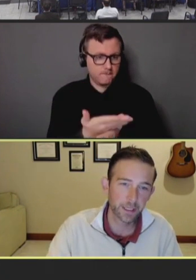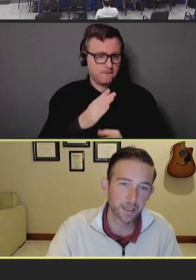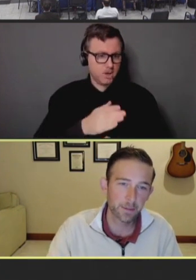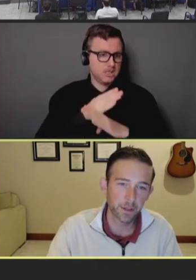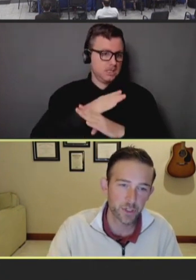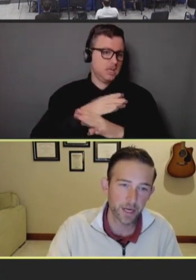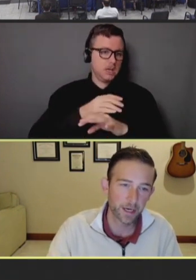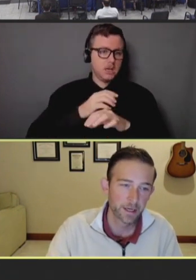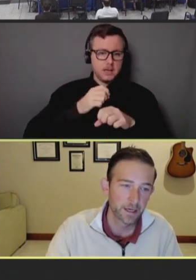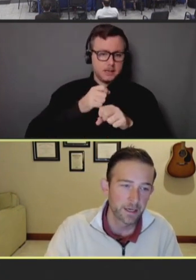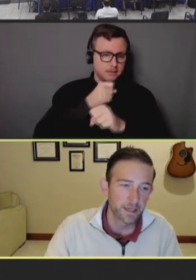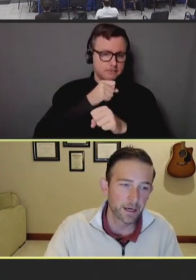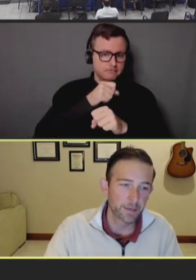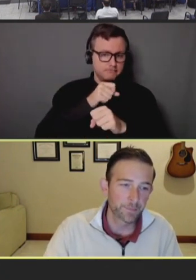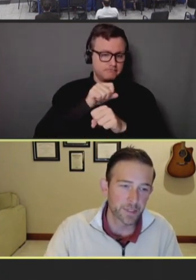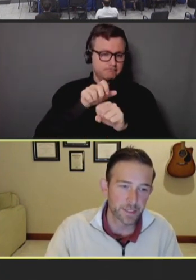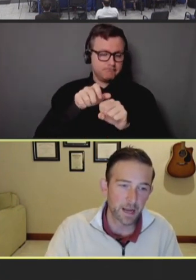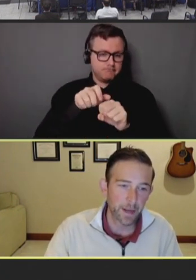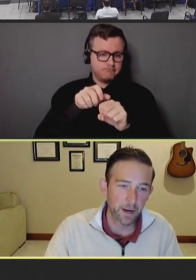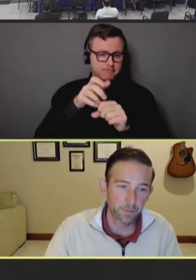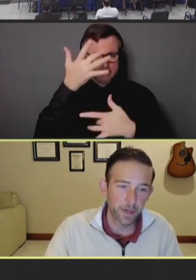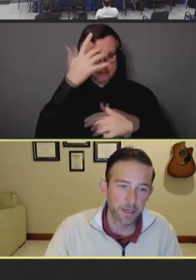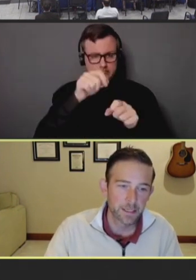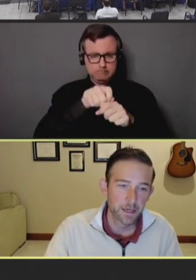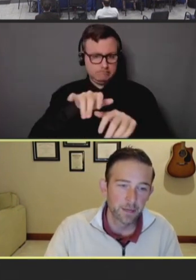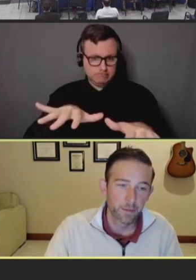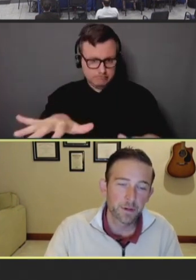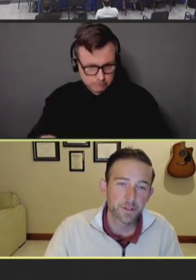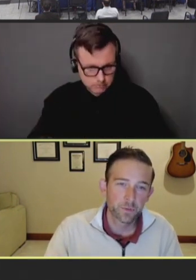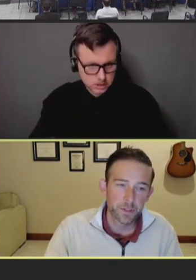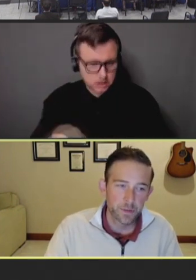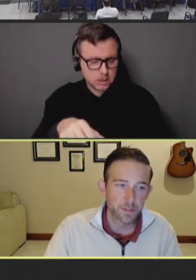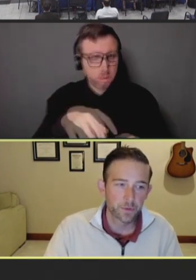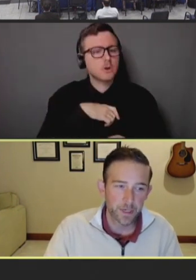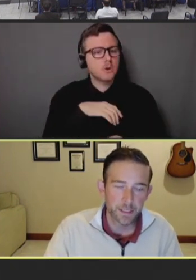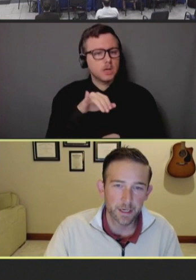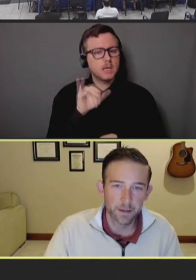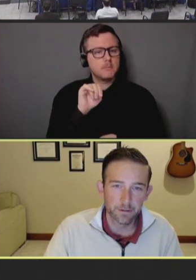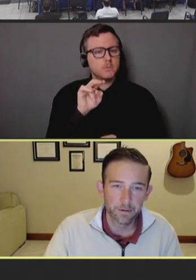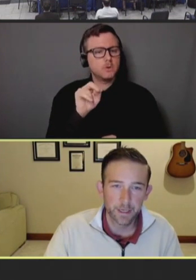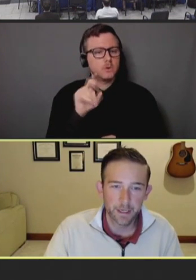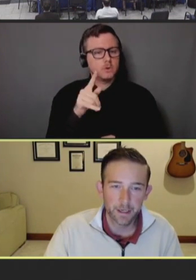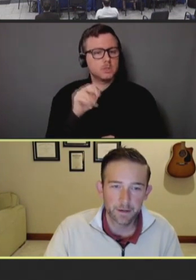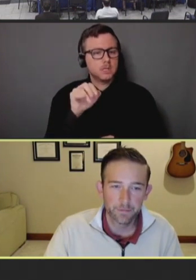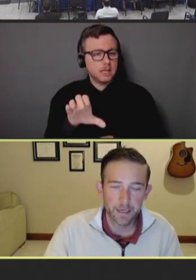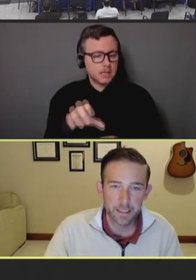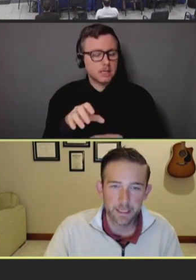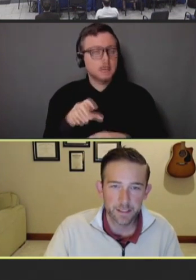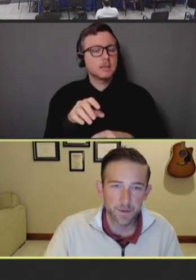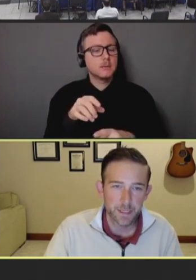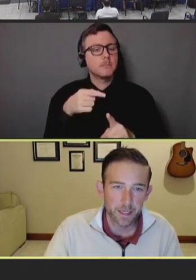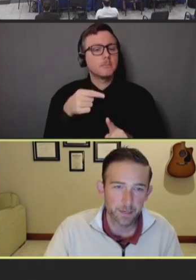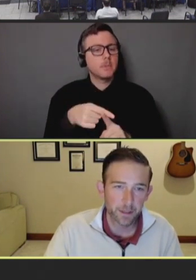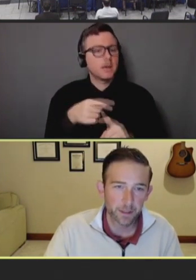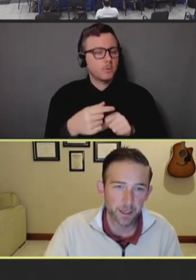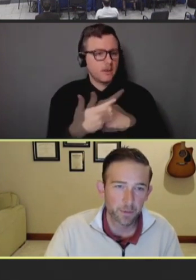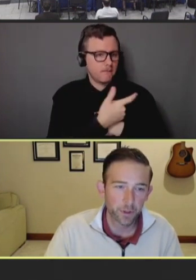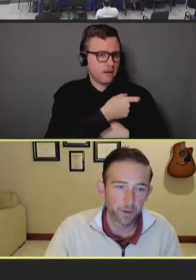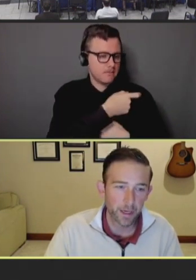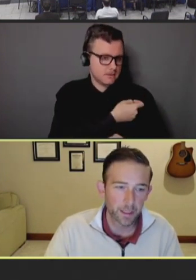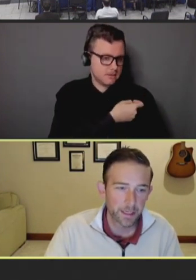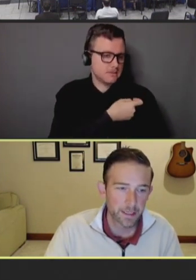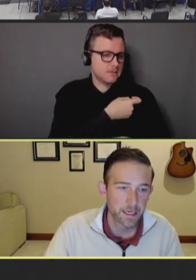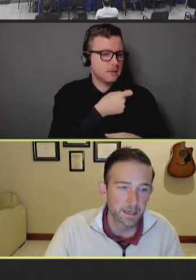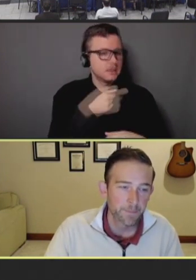immunogenic to stop outbreaks, but also reduce the risk of vaccine associated paralytic poliomyelitis,